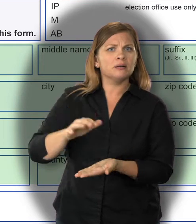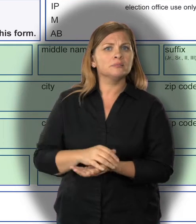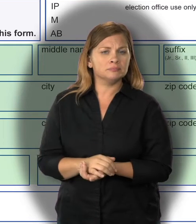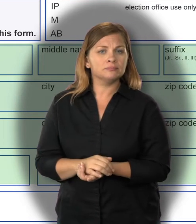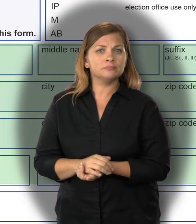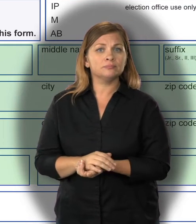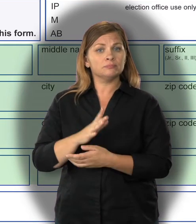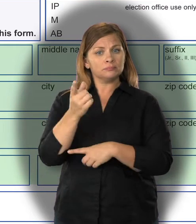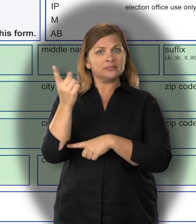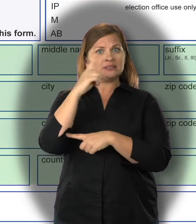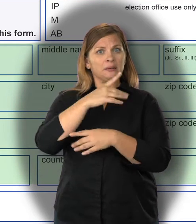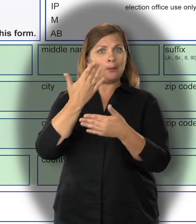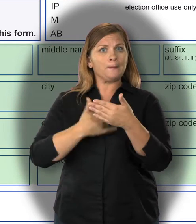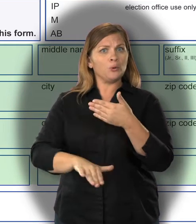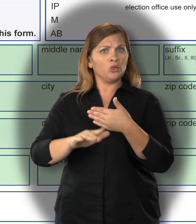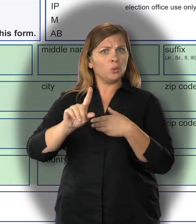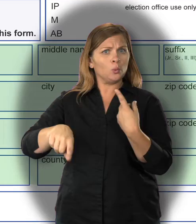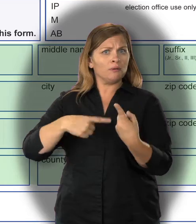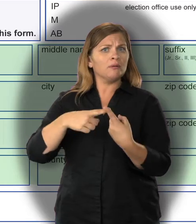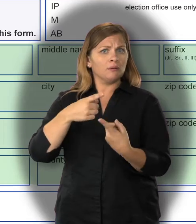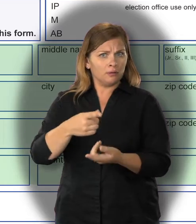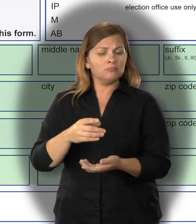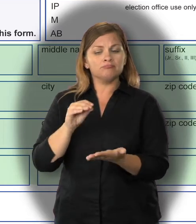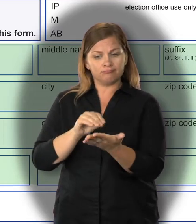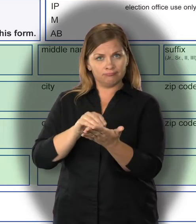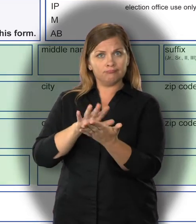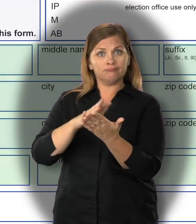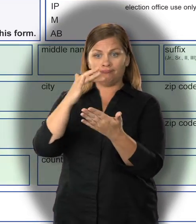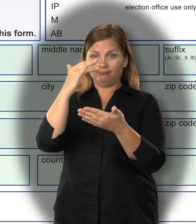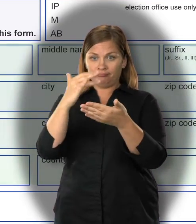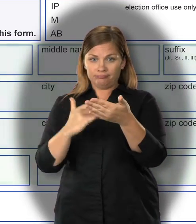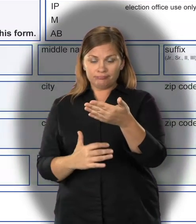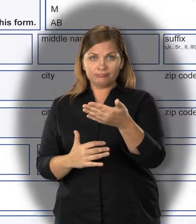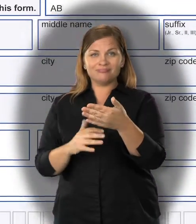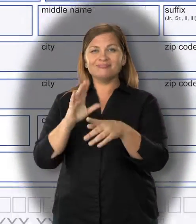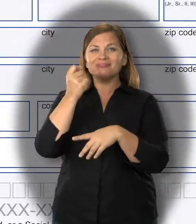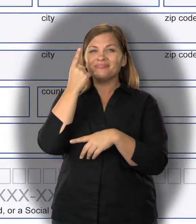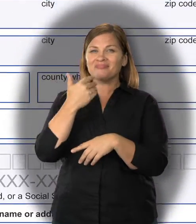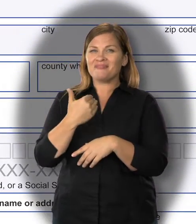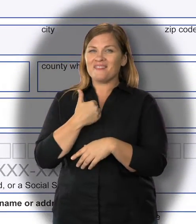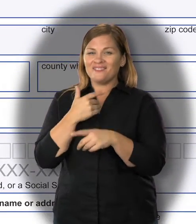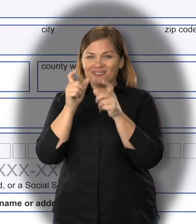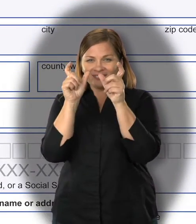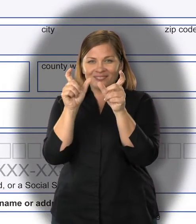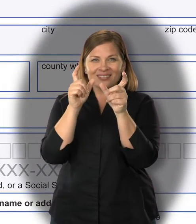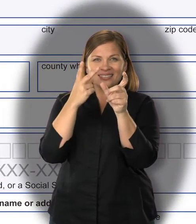and date of birth.